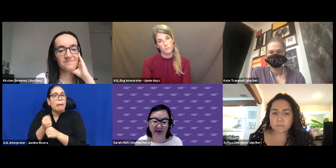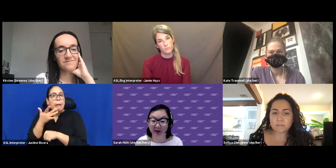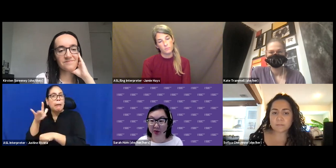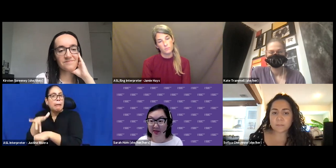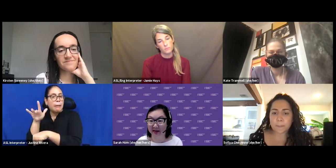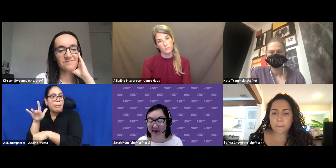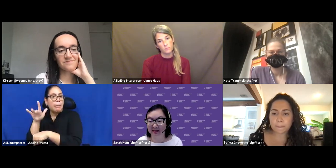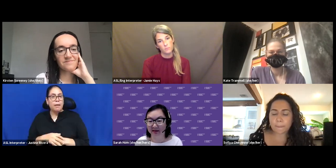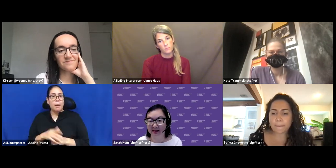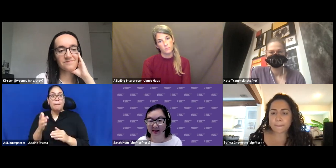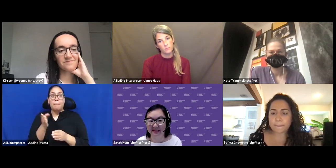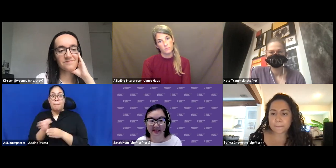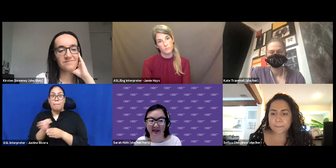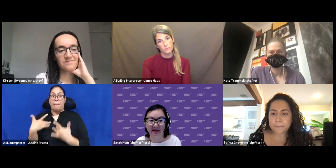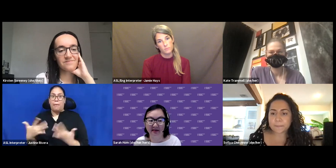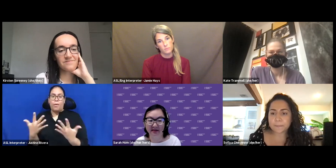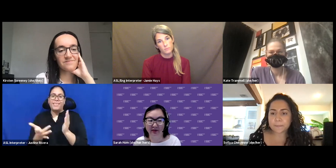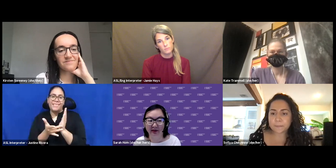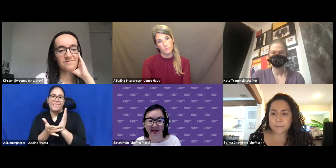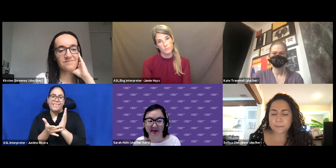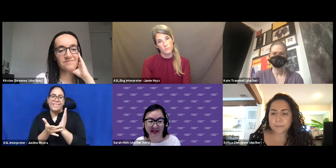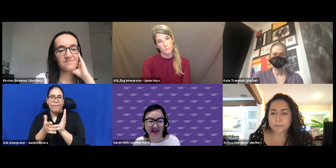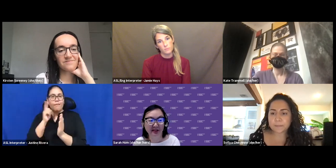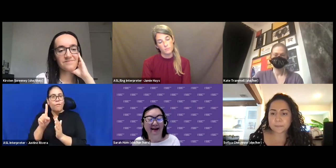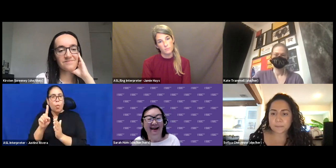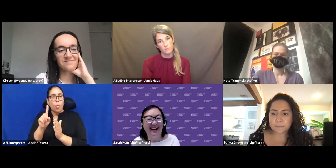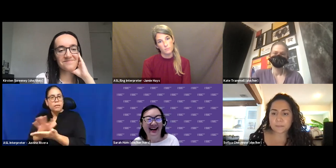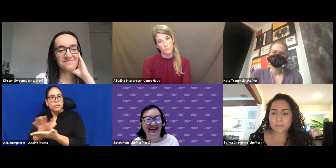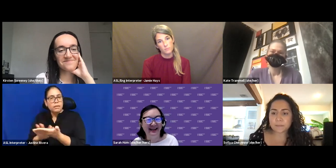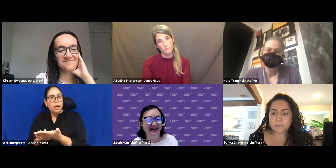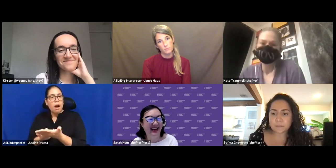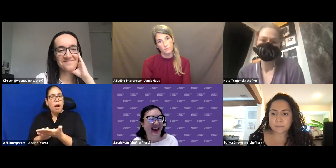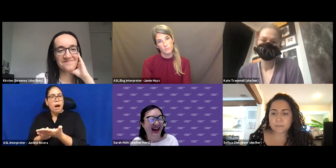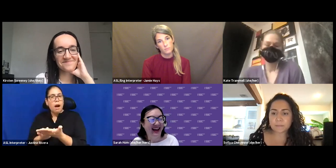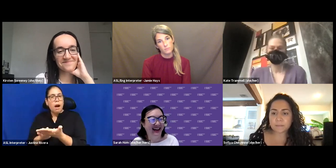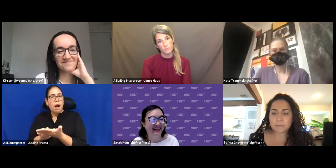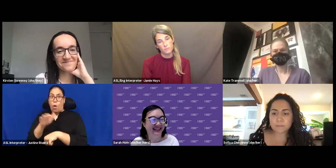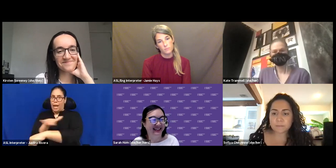technical side, design, definitely not on stage. And I